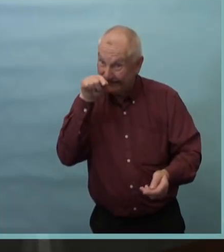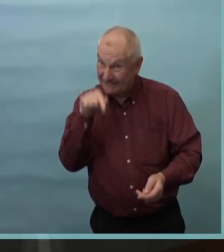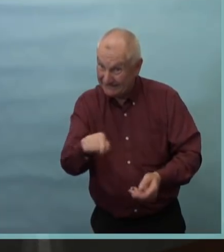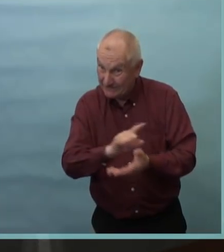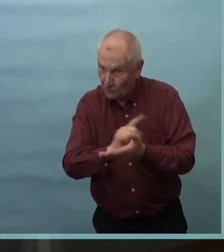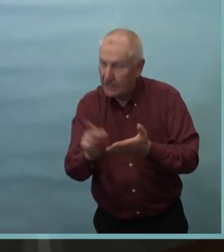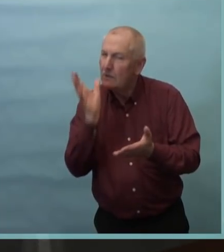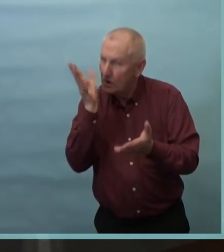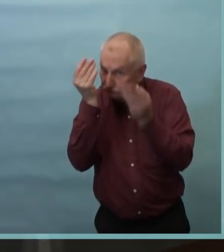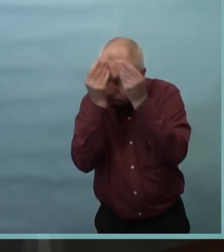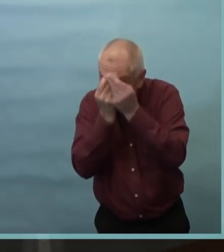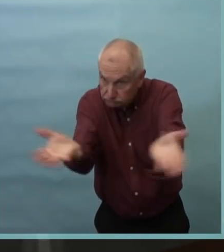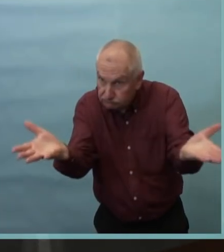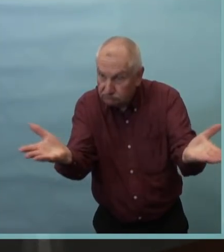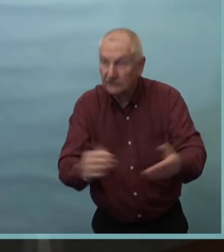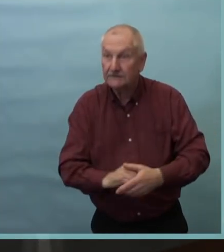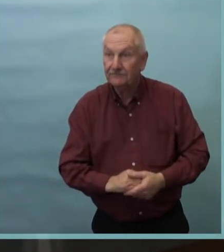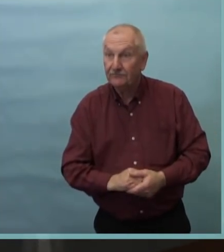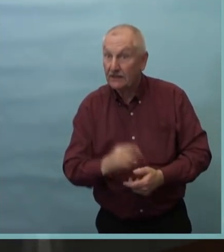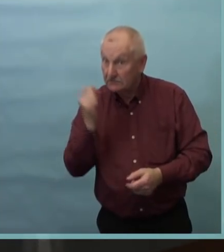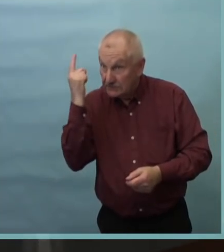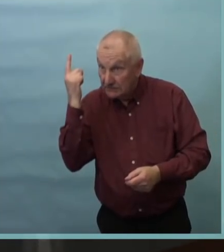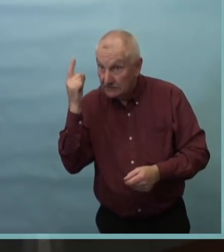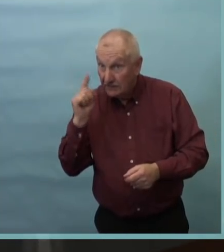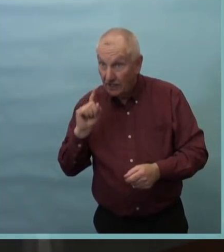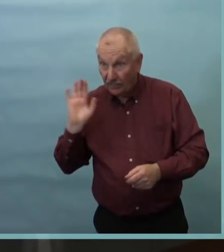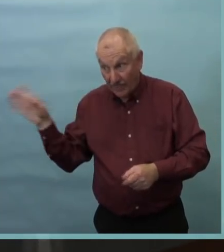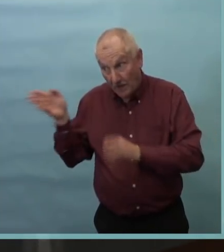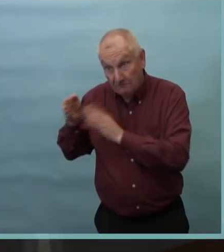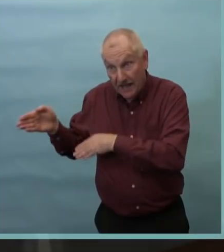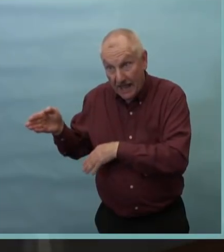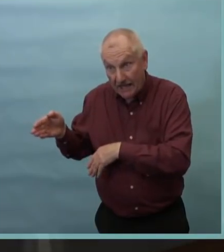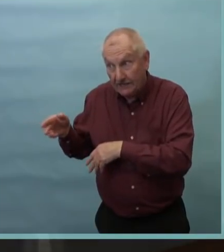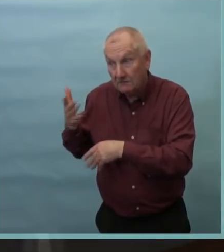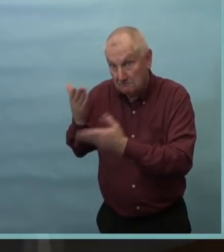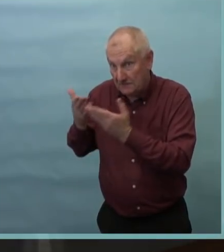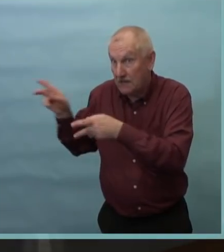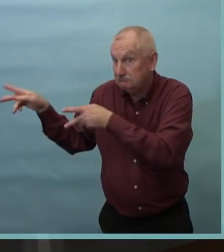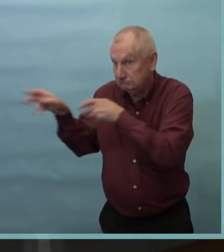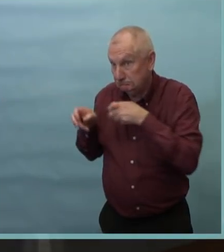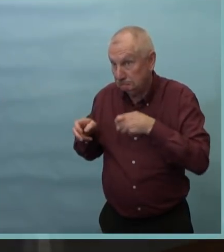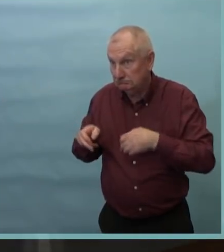to be unique in other ways and so we'll be able to provide those details later